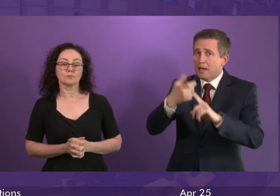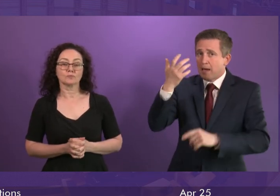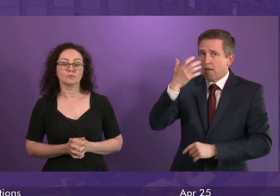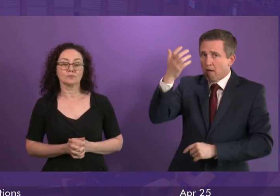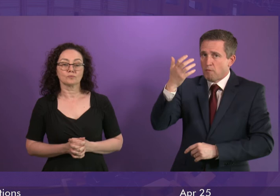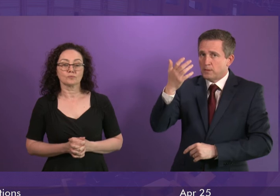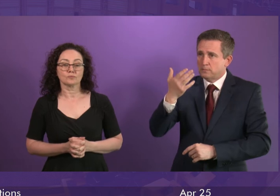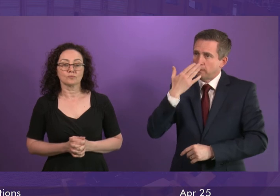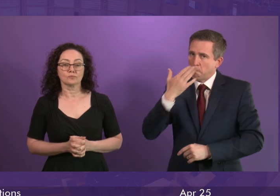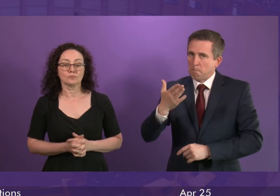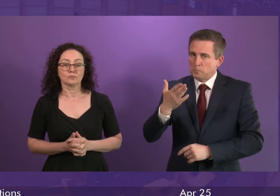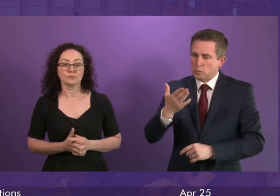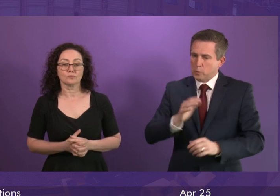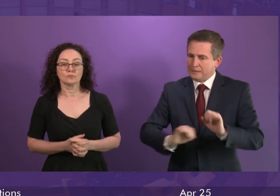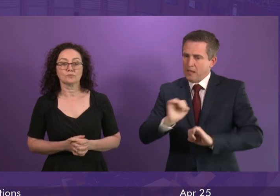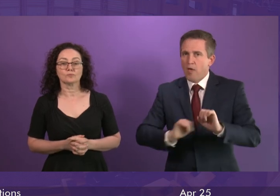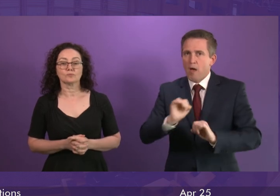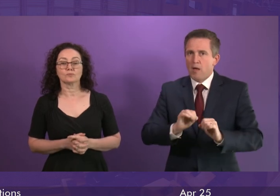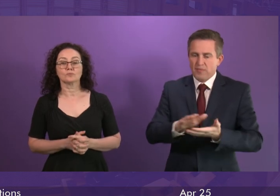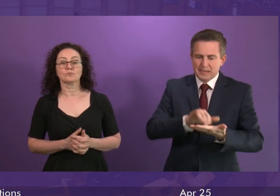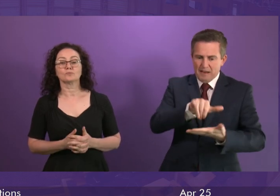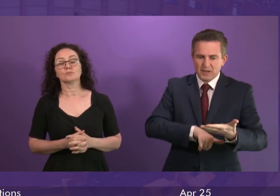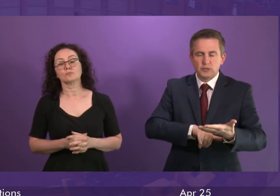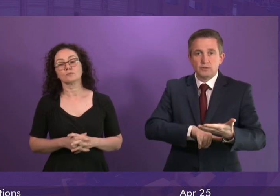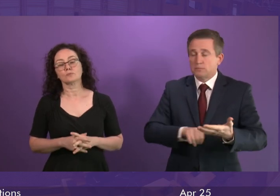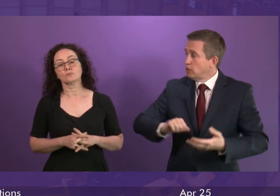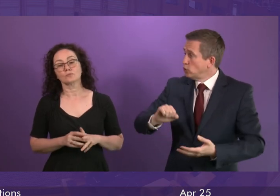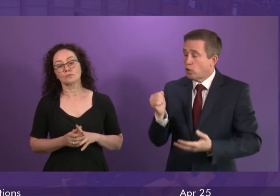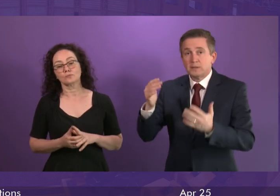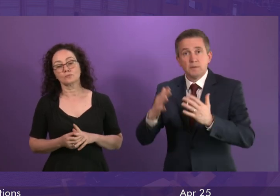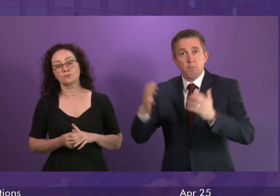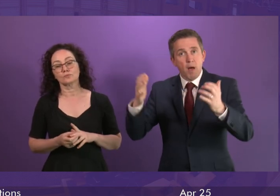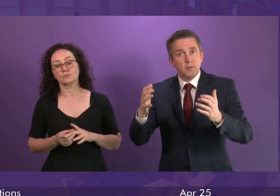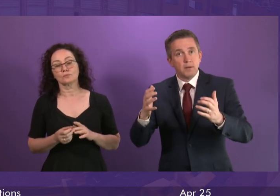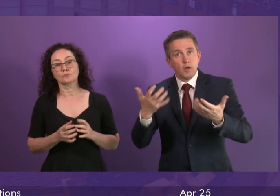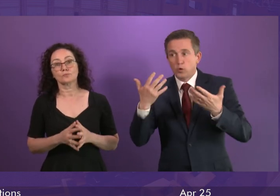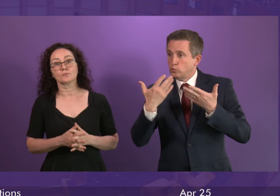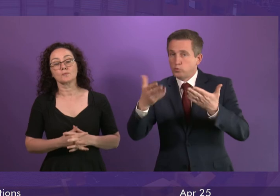to dodge and dither on the issue, we have a chance to show leadership in Scotland. I